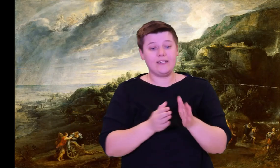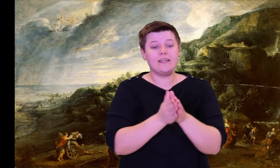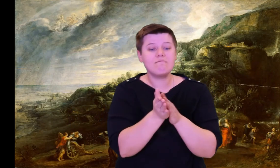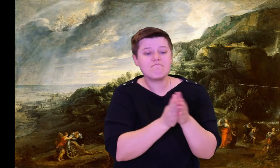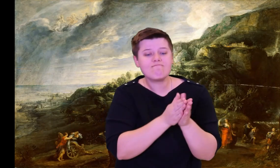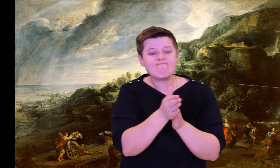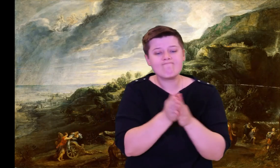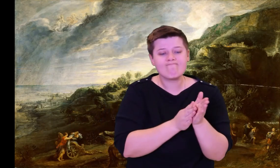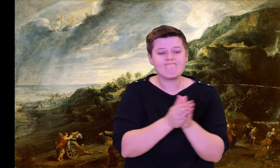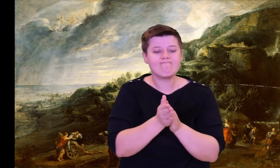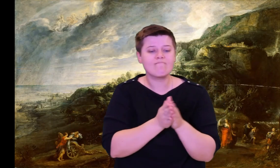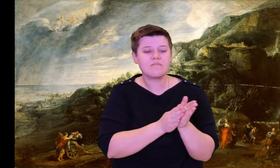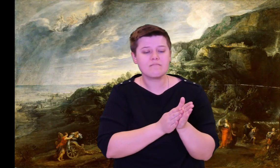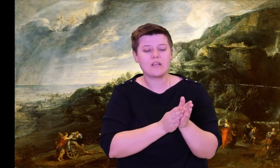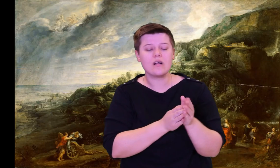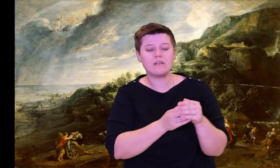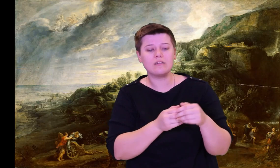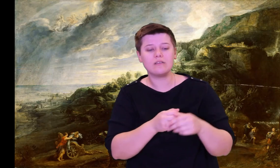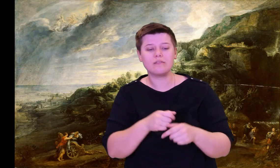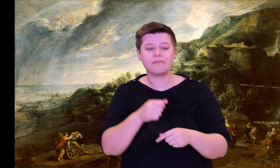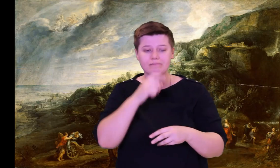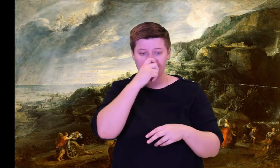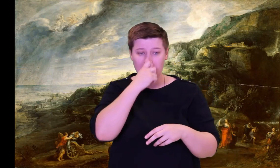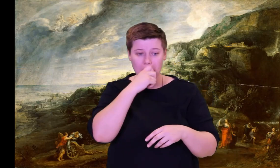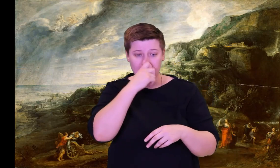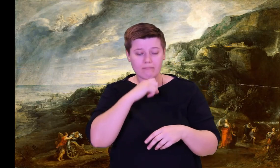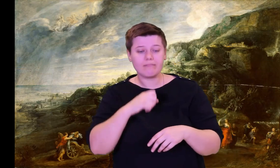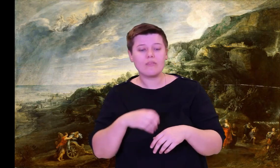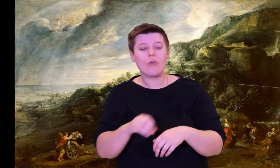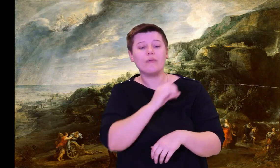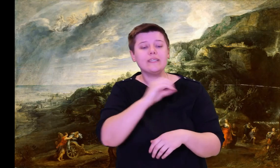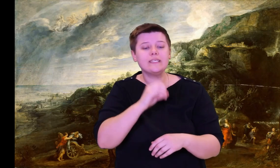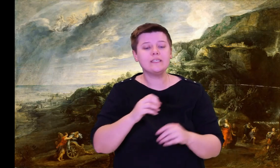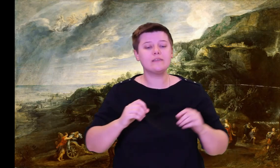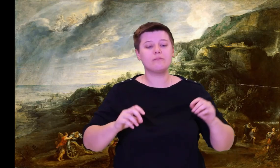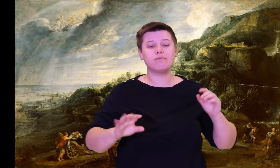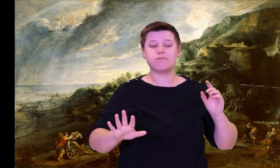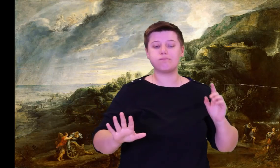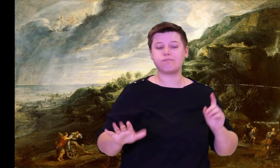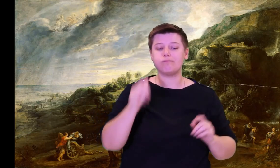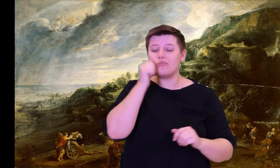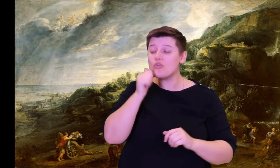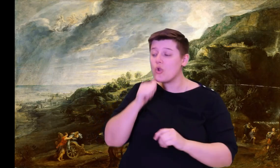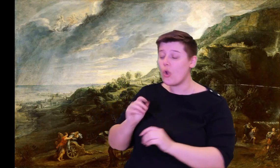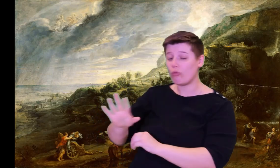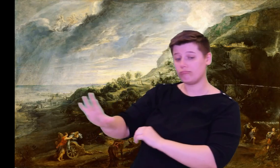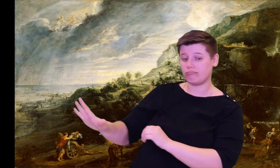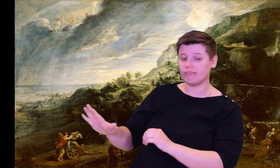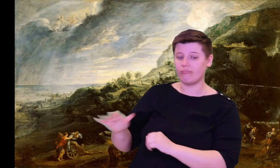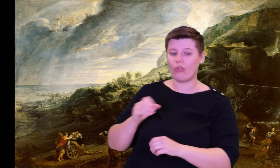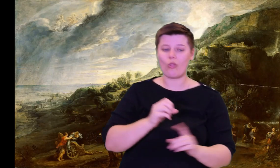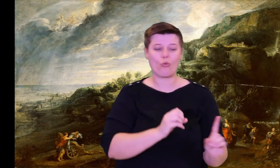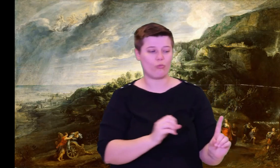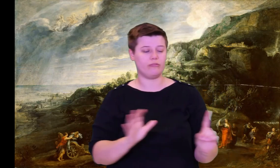They ran along the shore quite terrified, some here, some there. But Nausicaa stayed still.